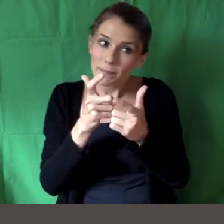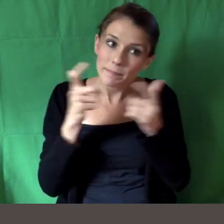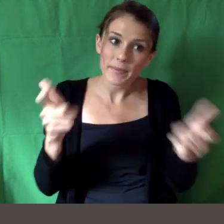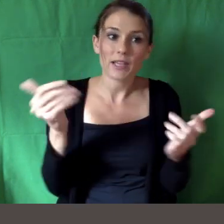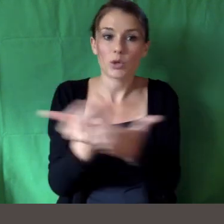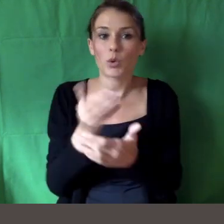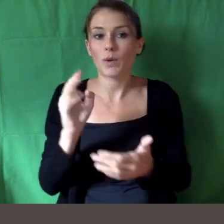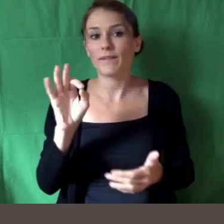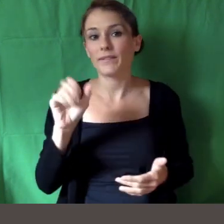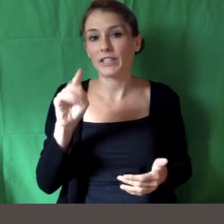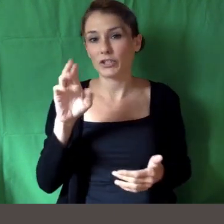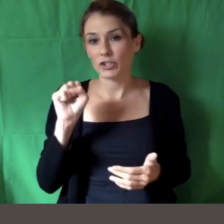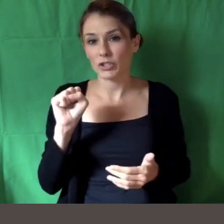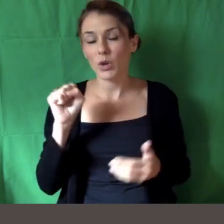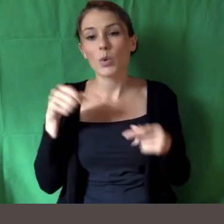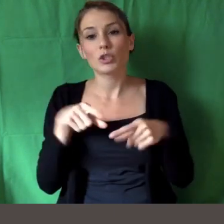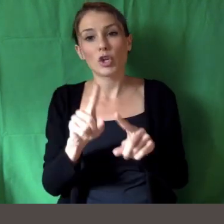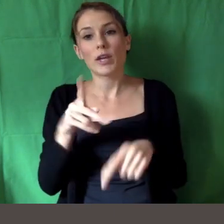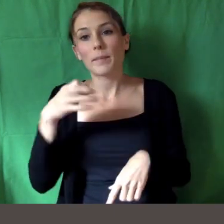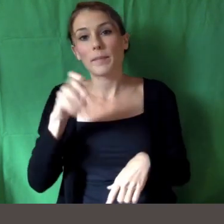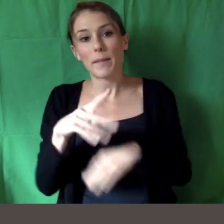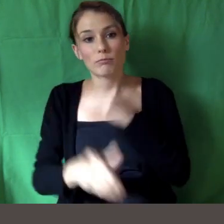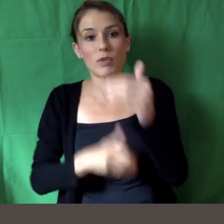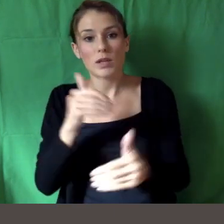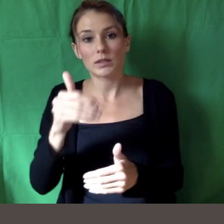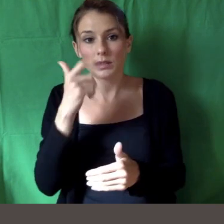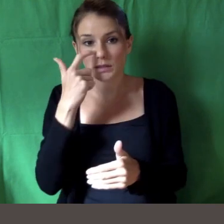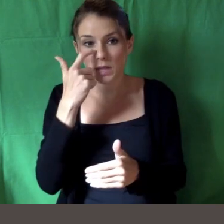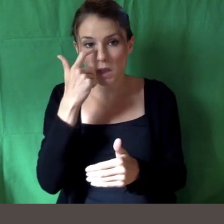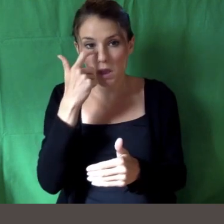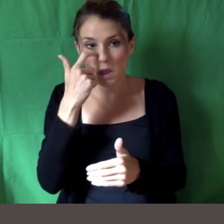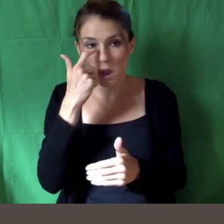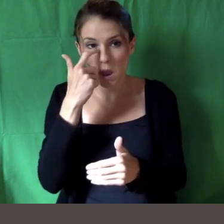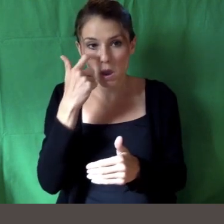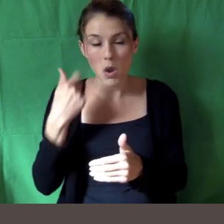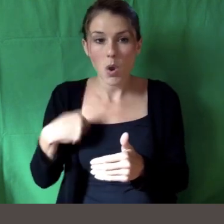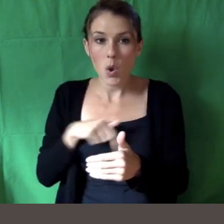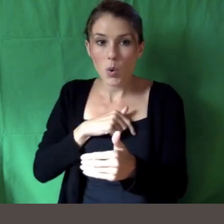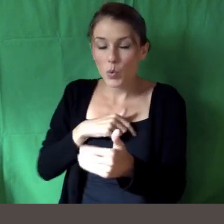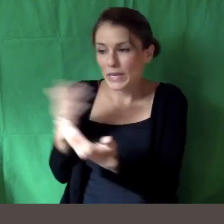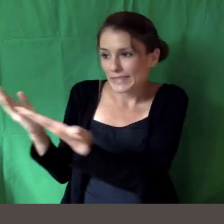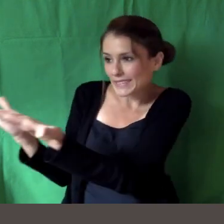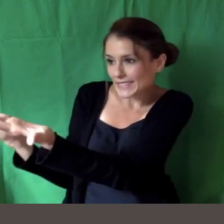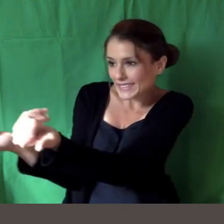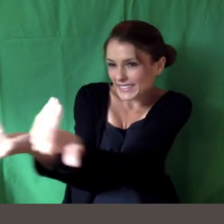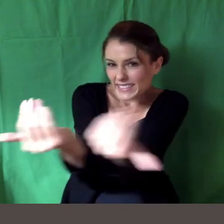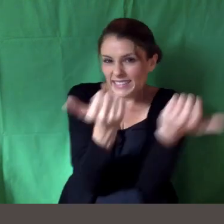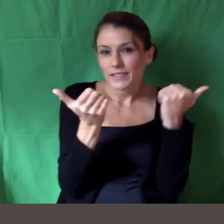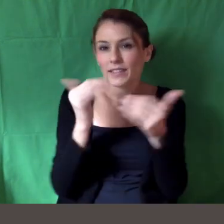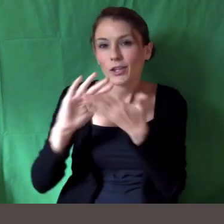So during the PEP process, the Python Core Development Team, we seek community input